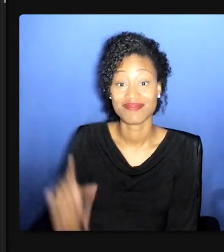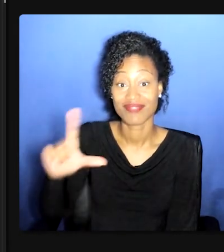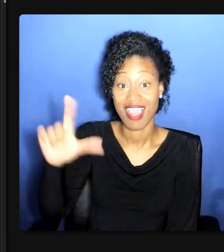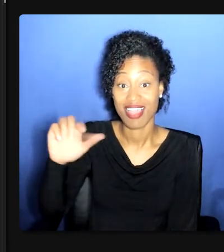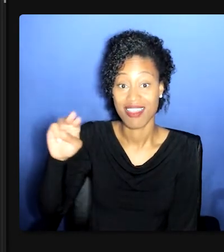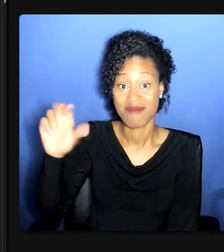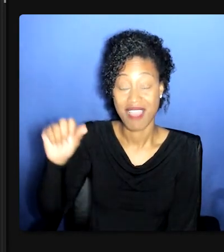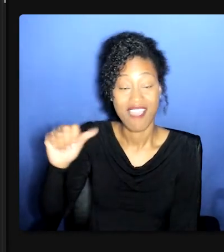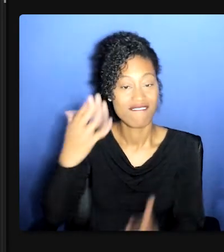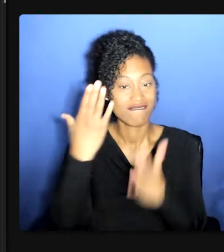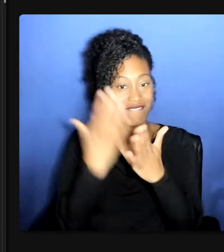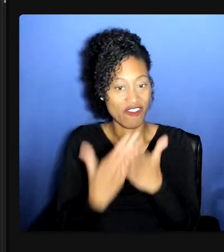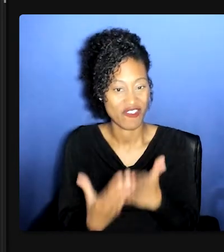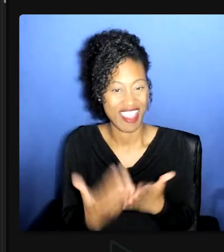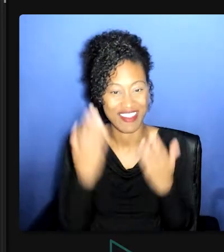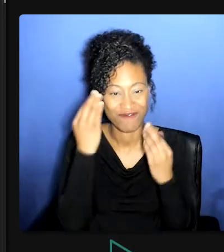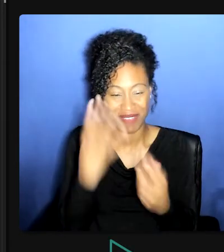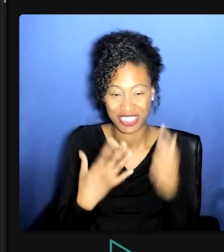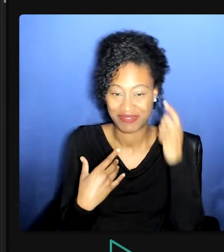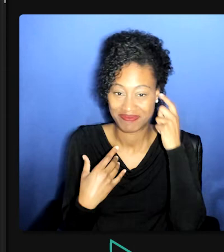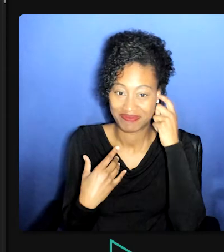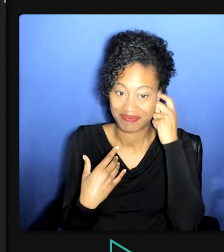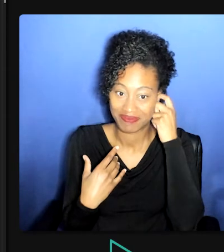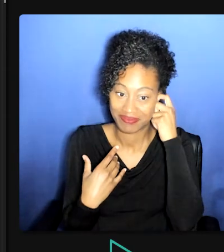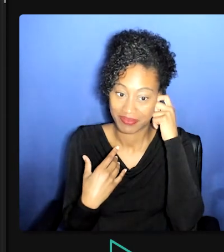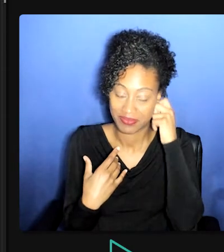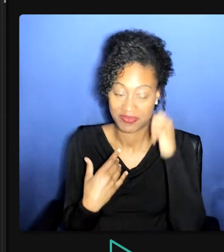LMA is verifying information.